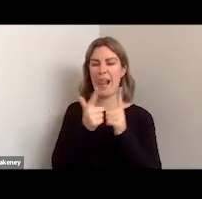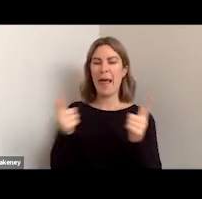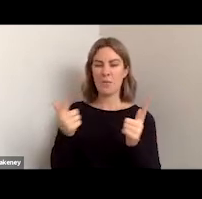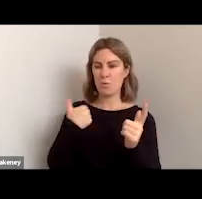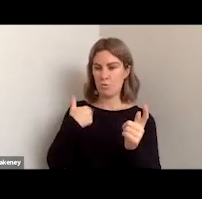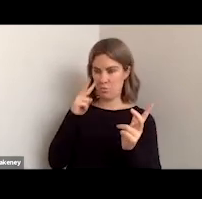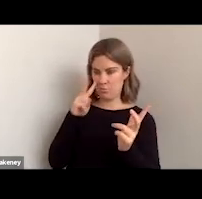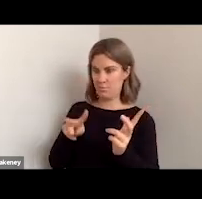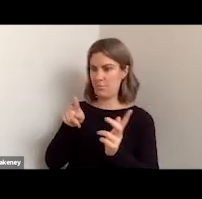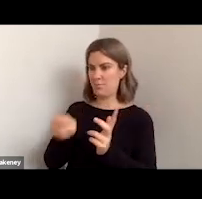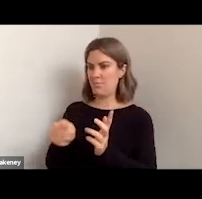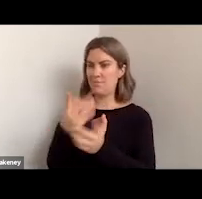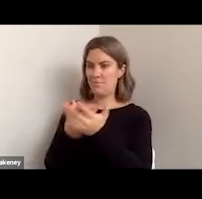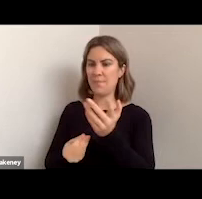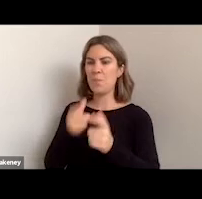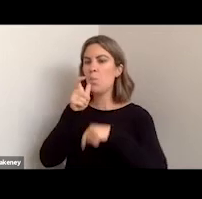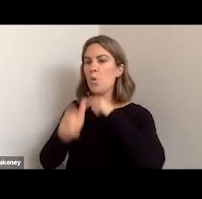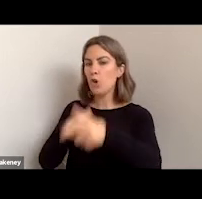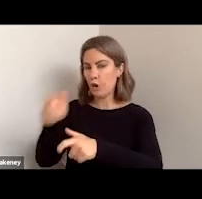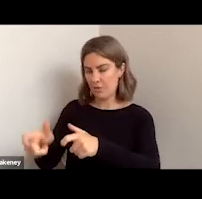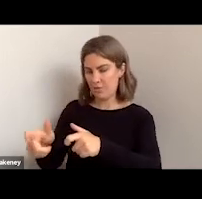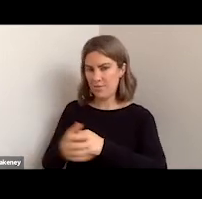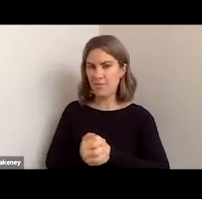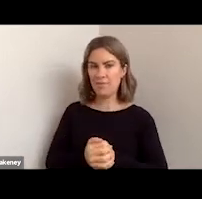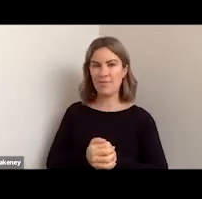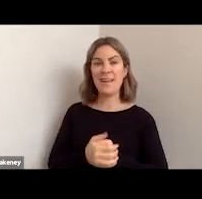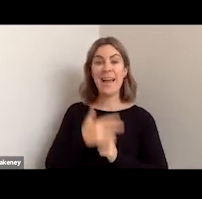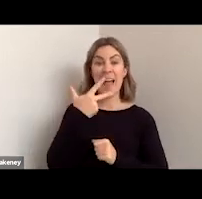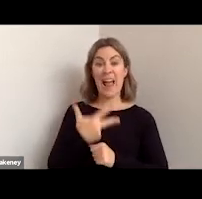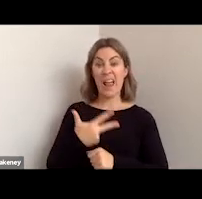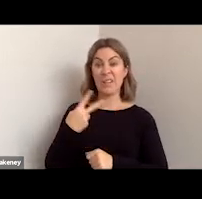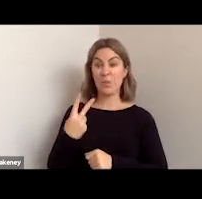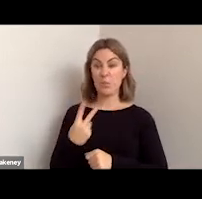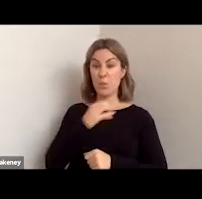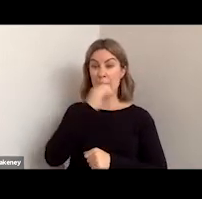If about 82% of the population are visual and the rest